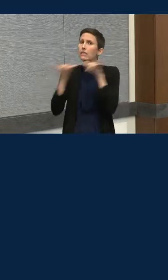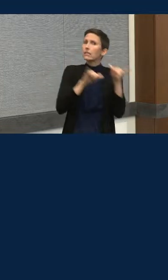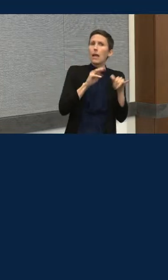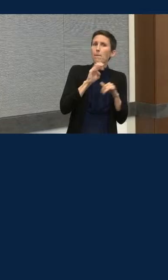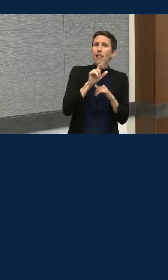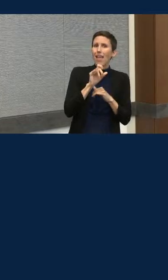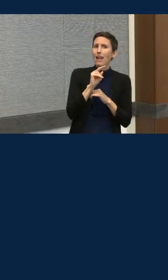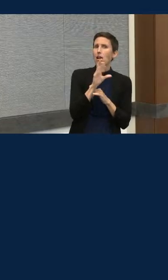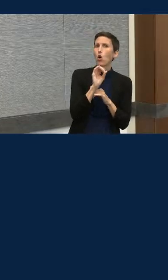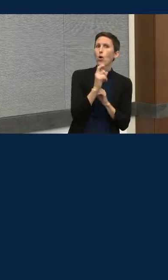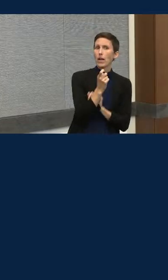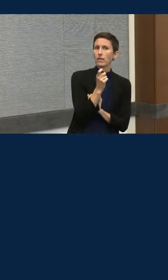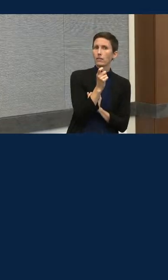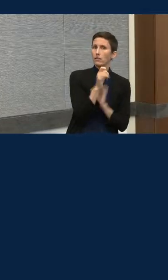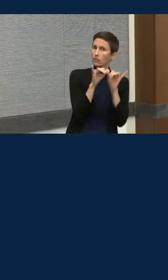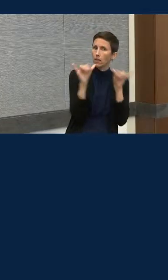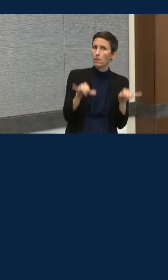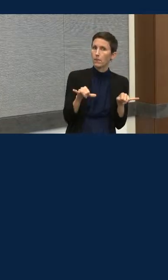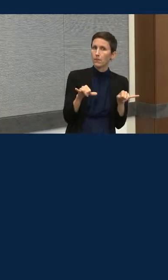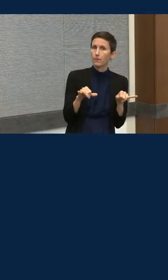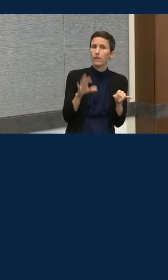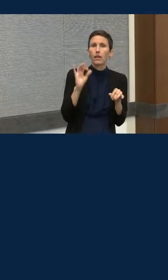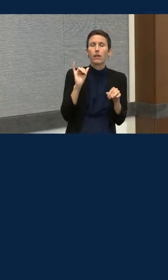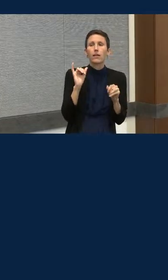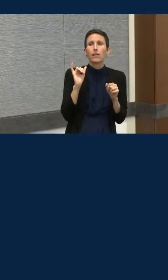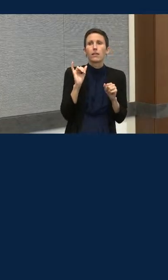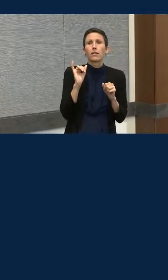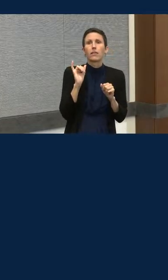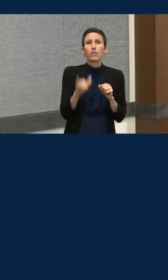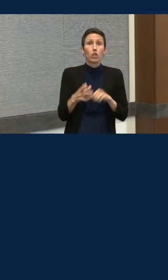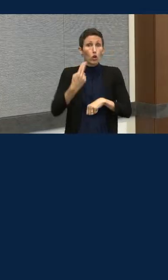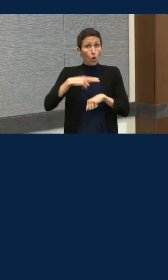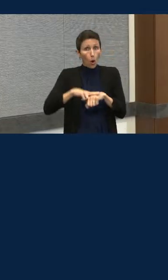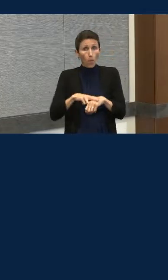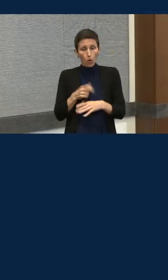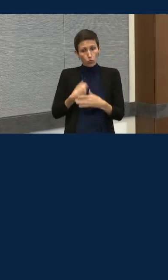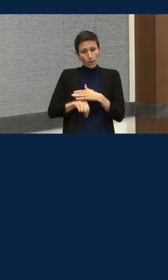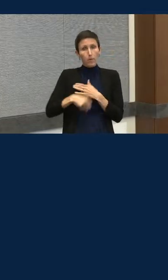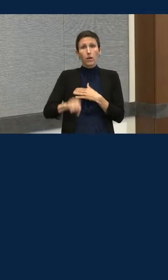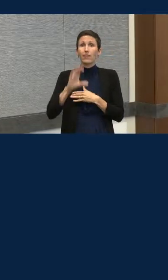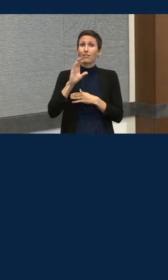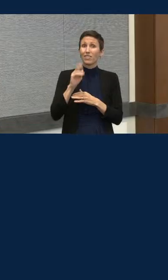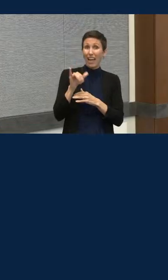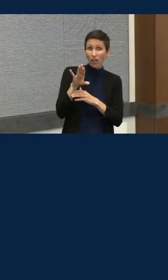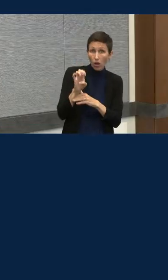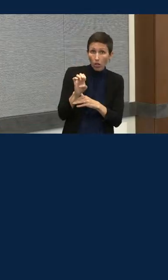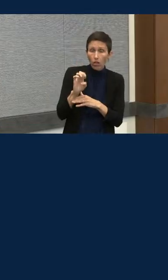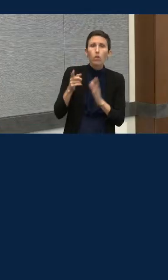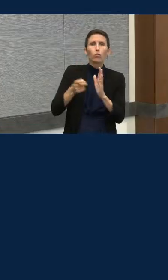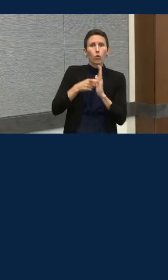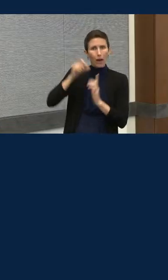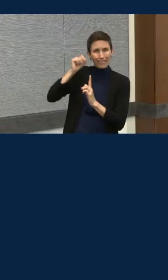neurons. The gating signal for normal reproductive cycling